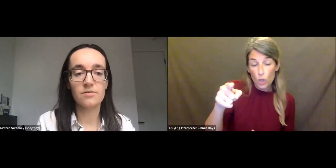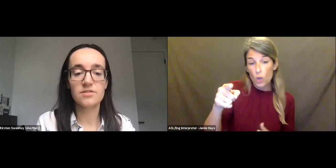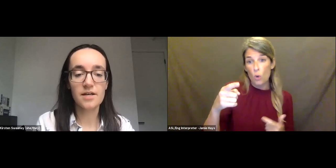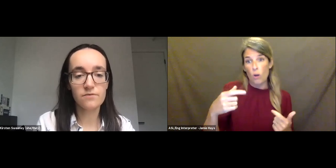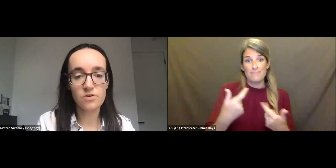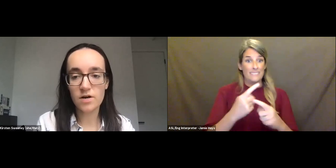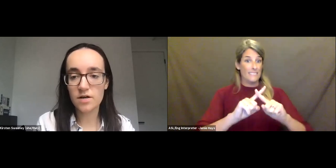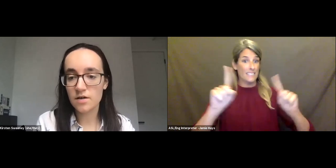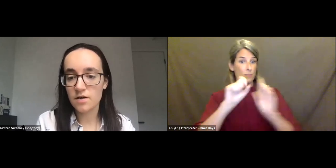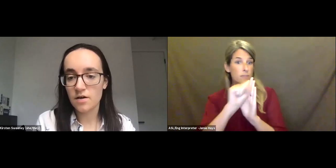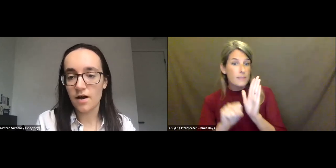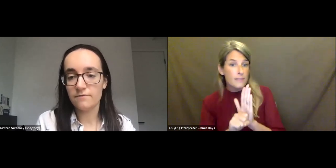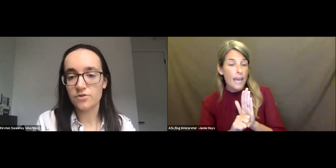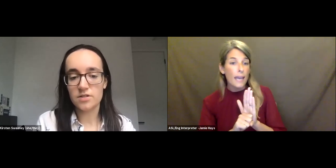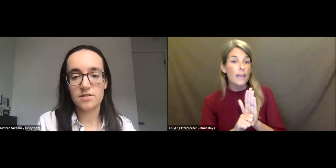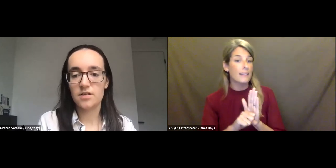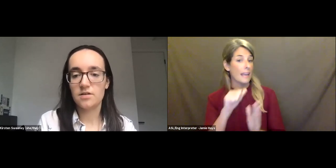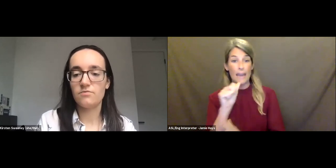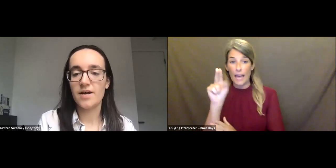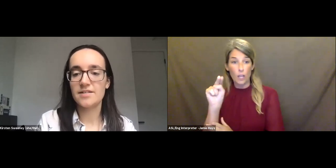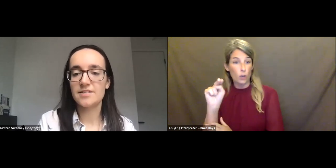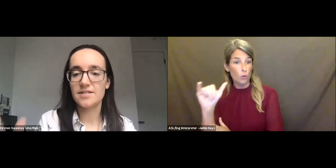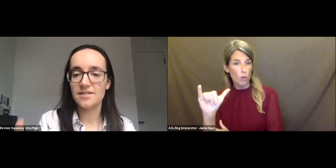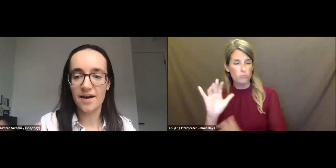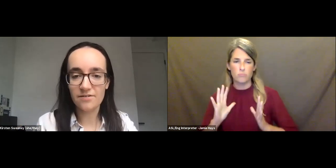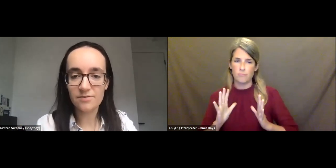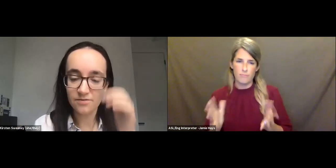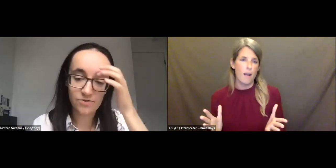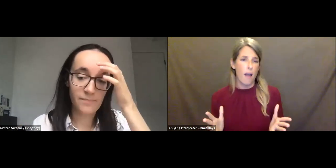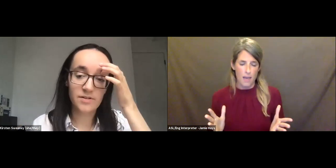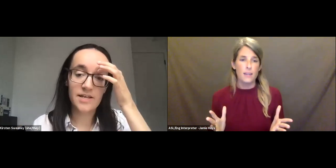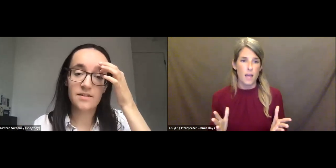outside of New York, I've just right now dropped the link in